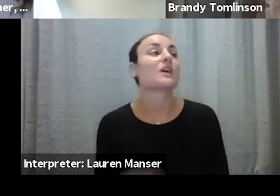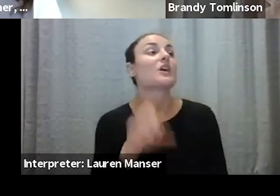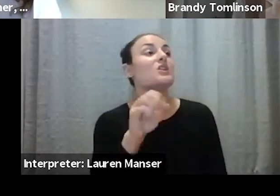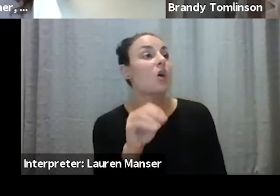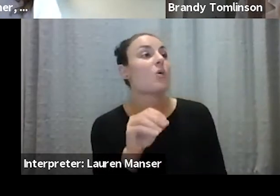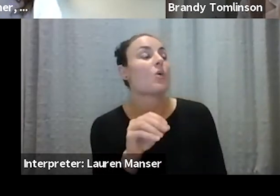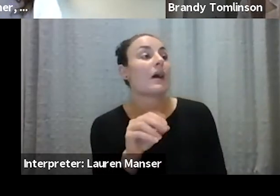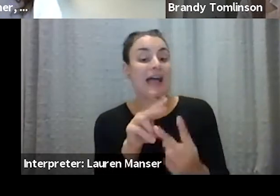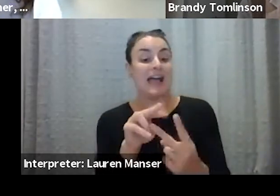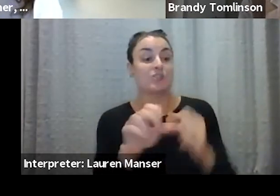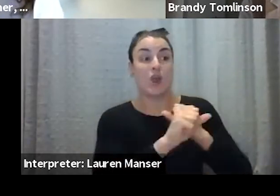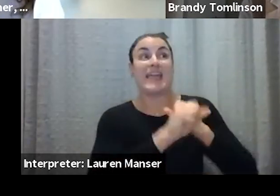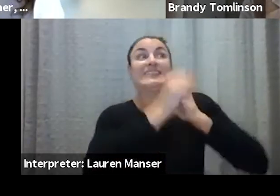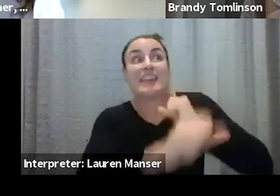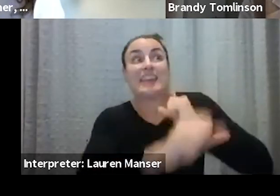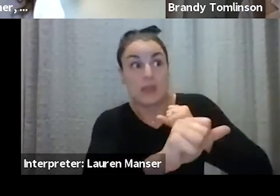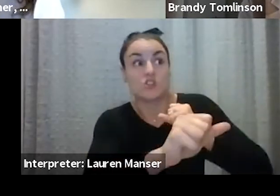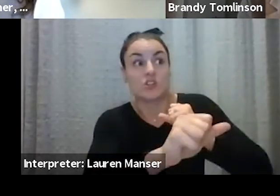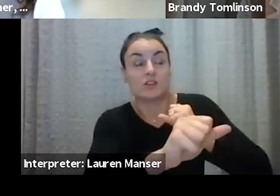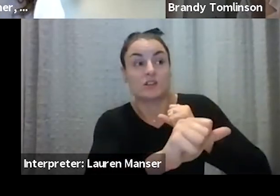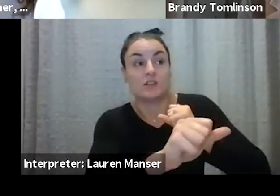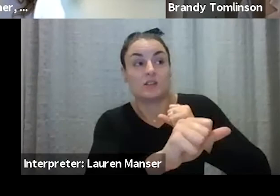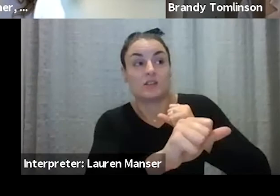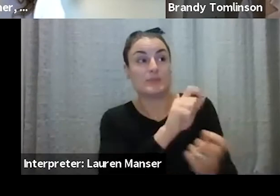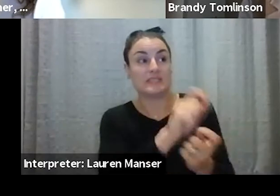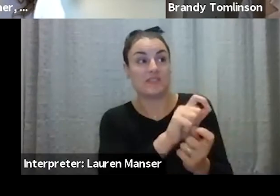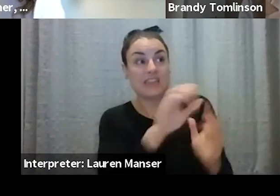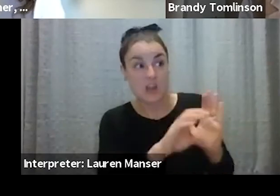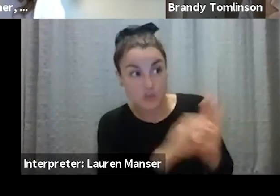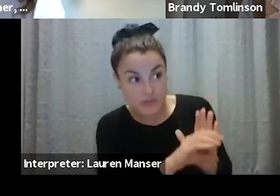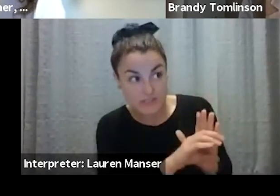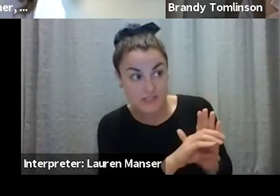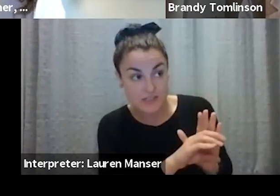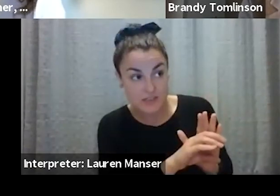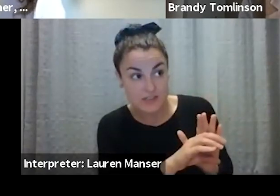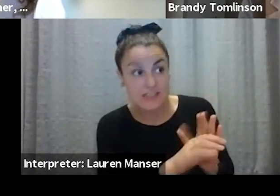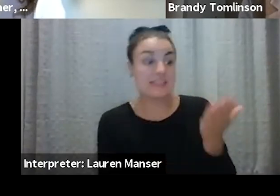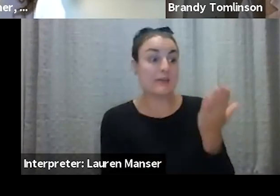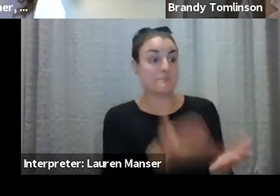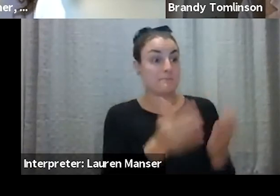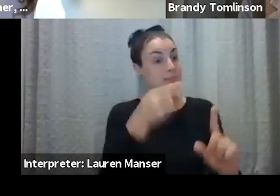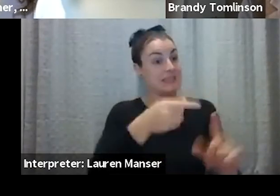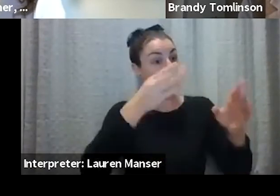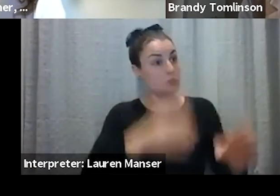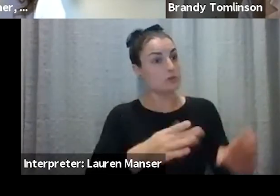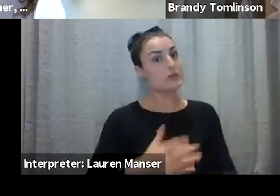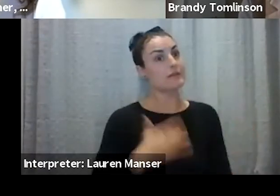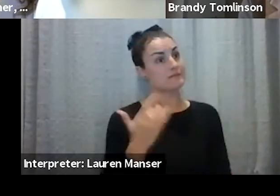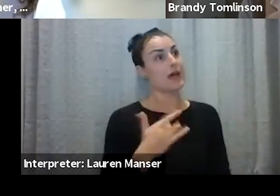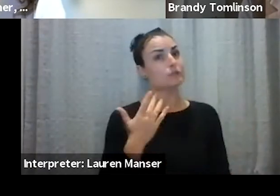that may have existed pre-COVID that an individual felt they were able to handle pretty well maybe with therapy,